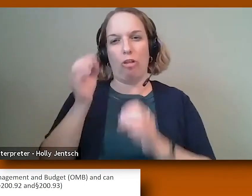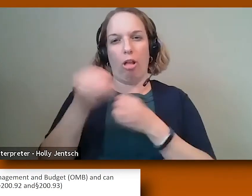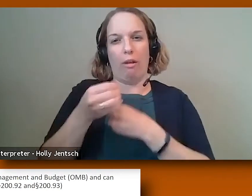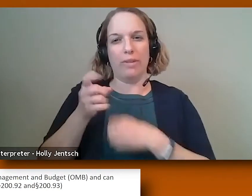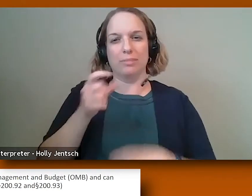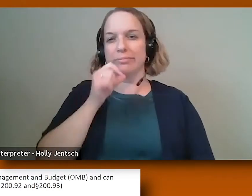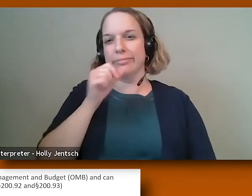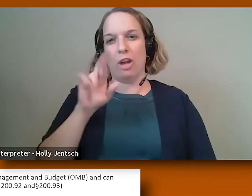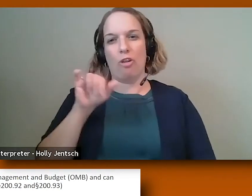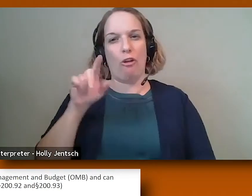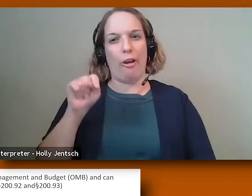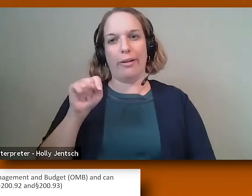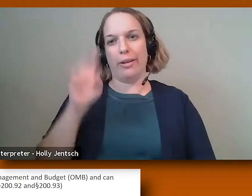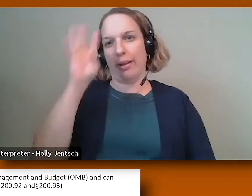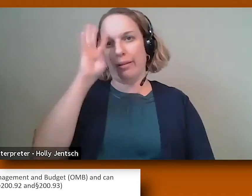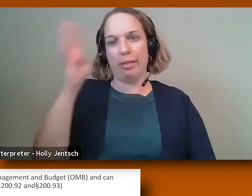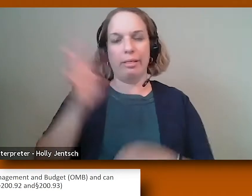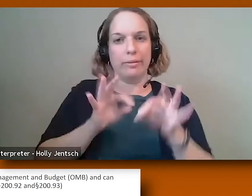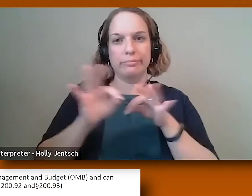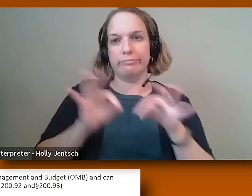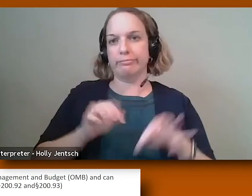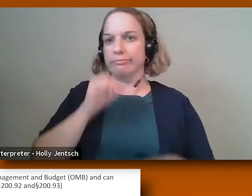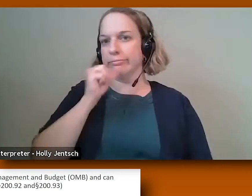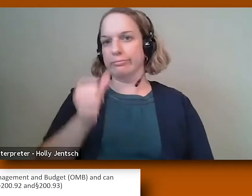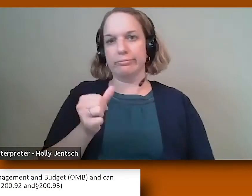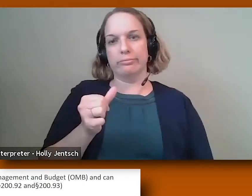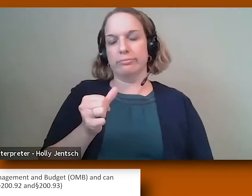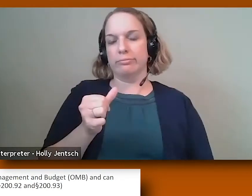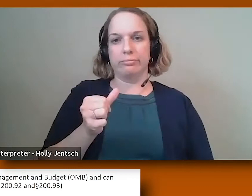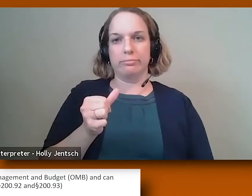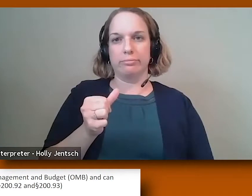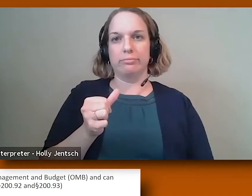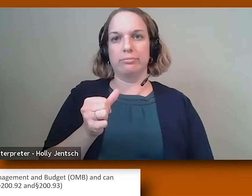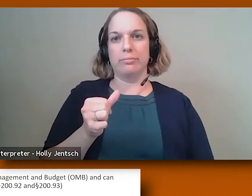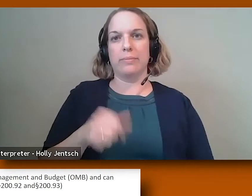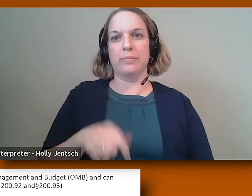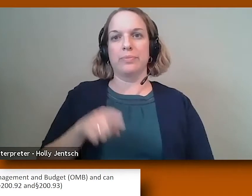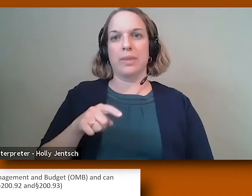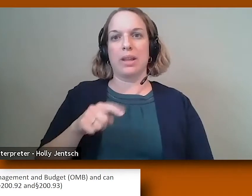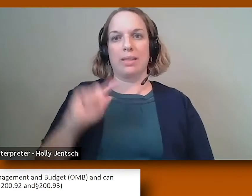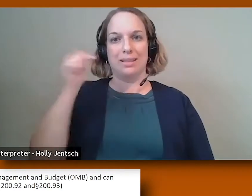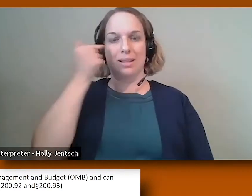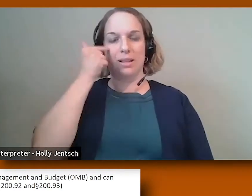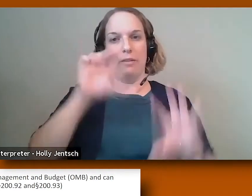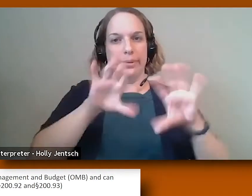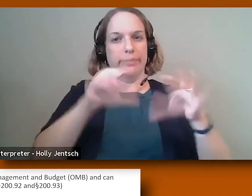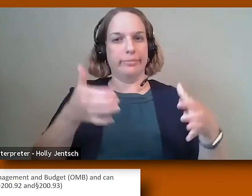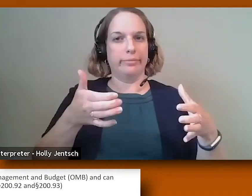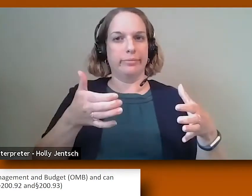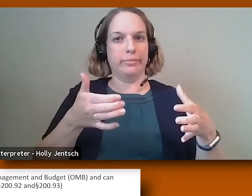just making up definitions. This is a governing body over all of universities